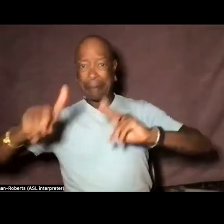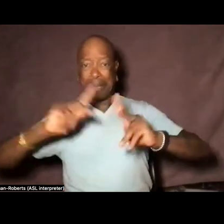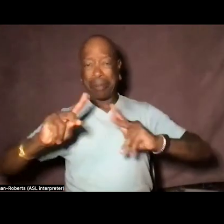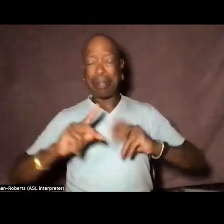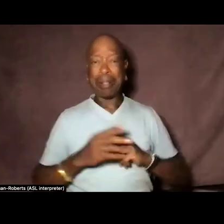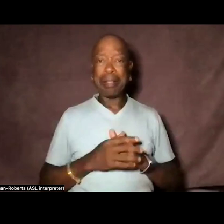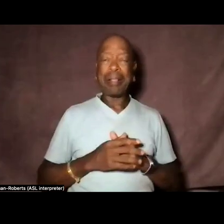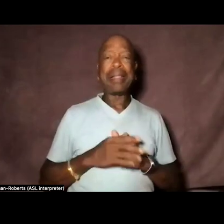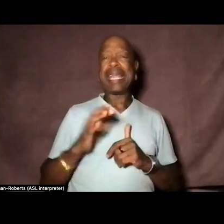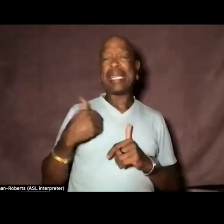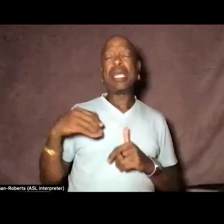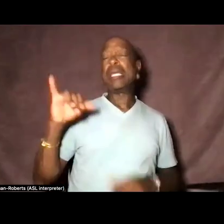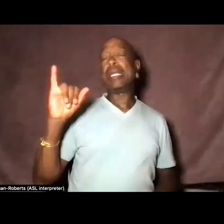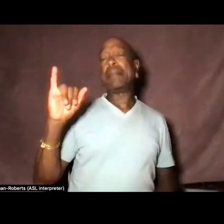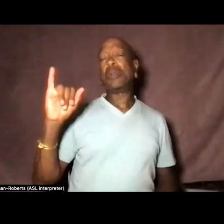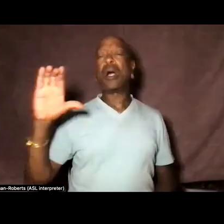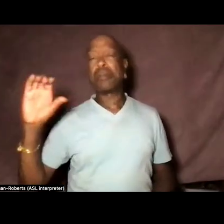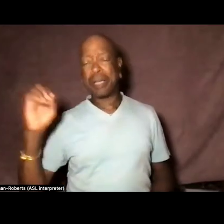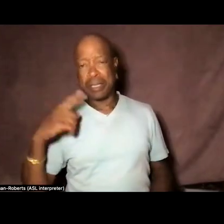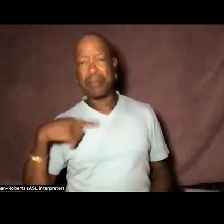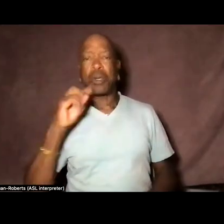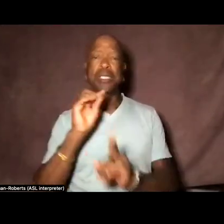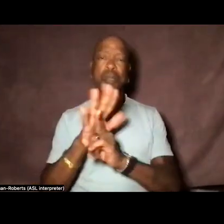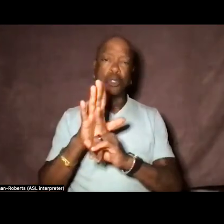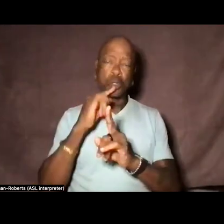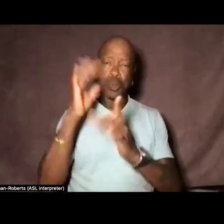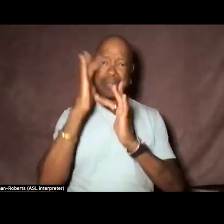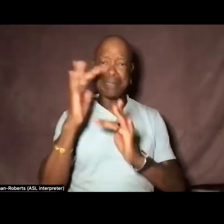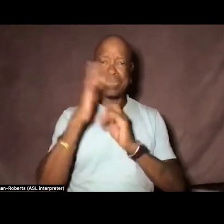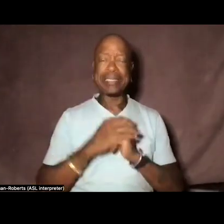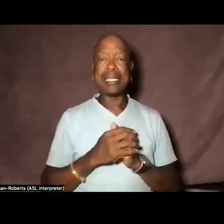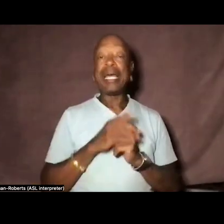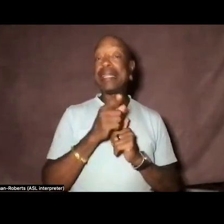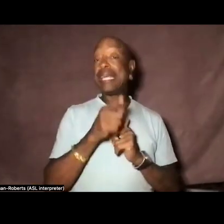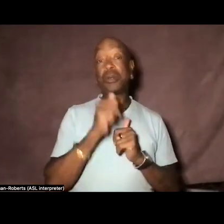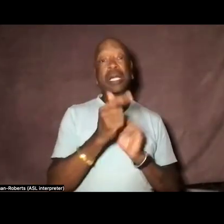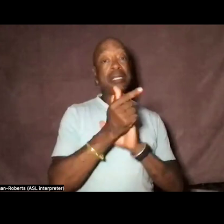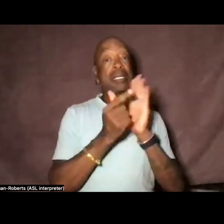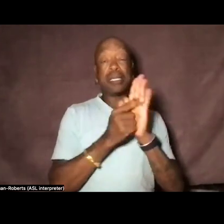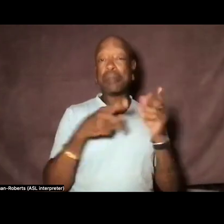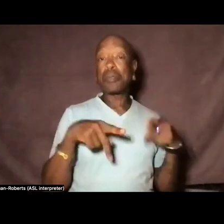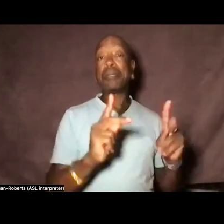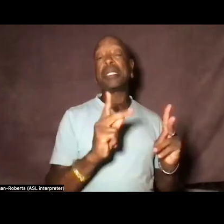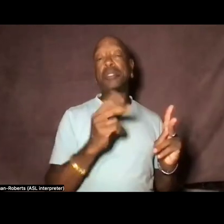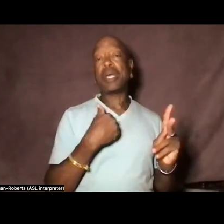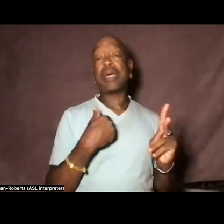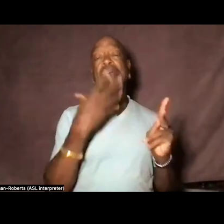from exposure to illness they are not legally permitted to wear a mask in public under Nassau